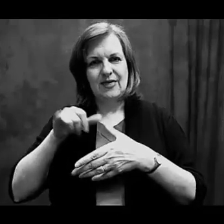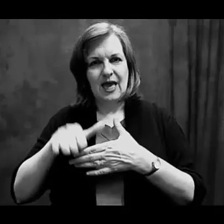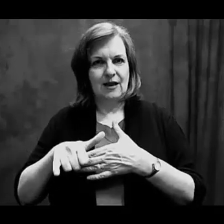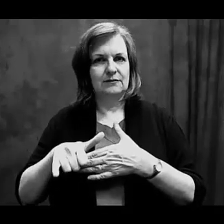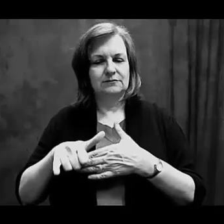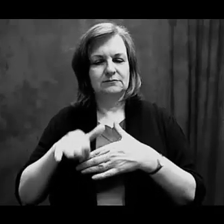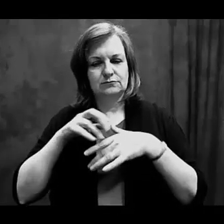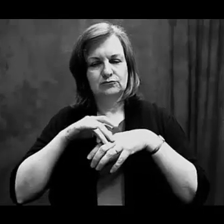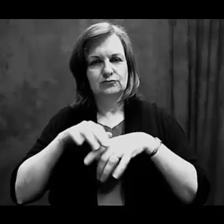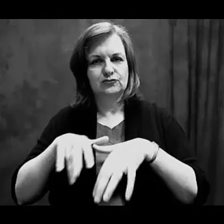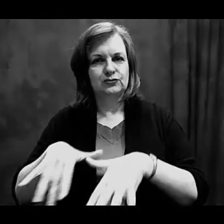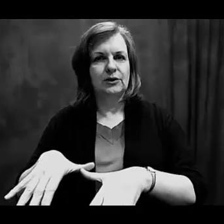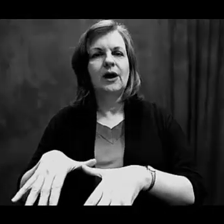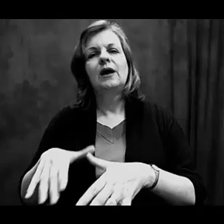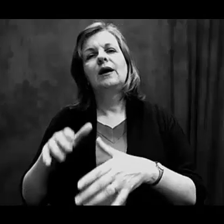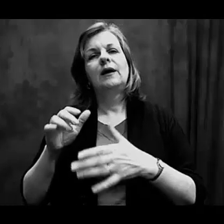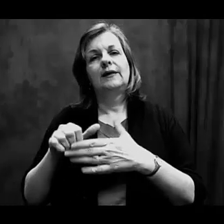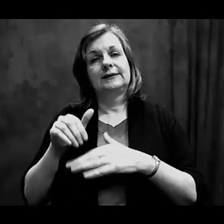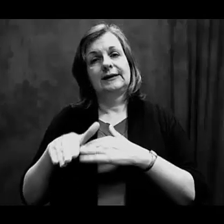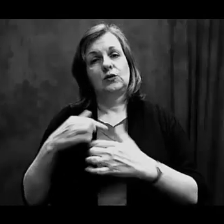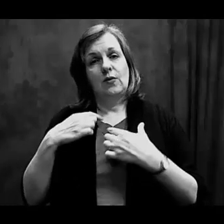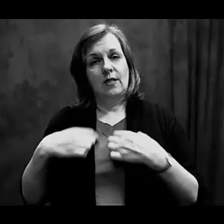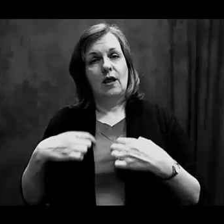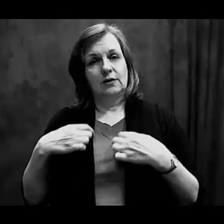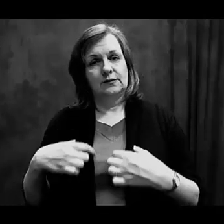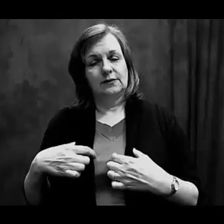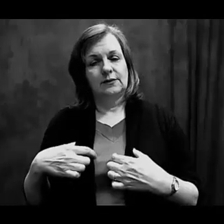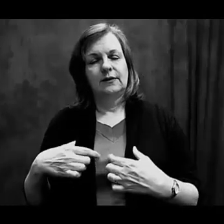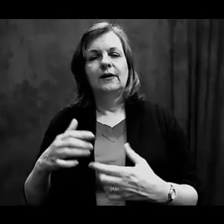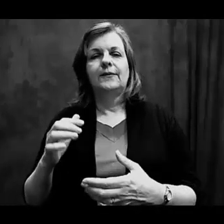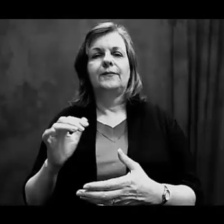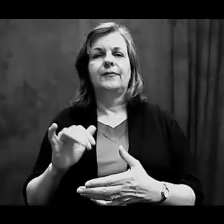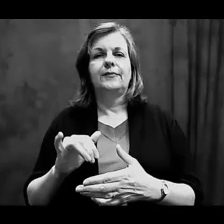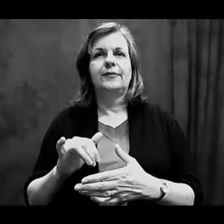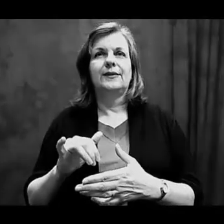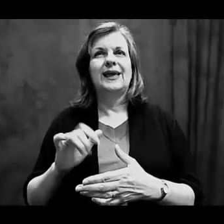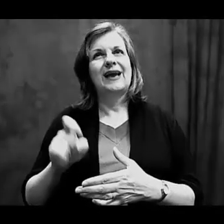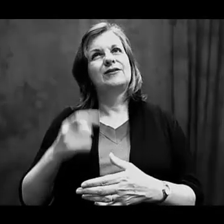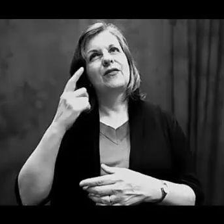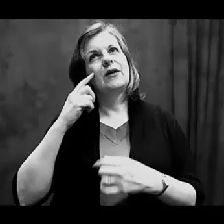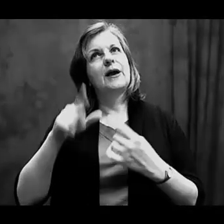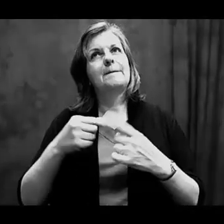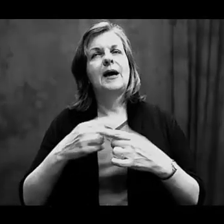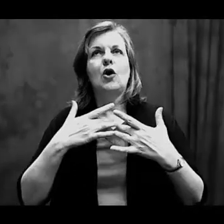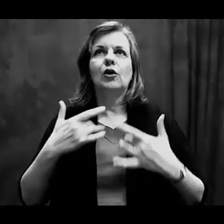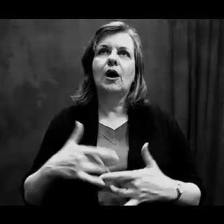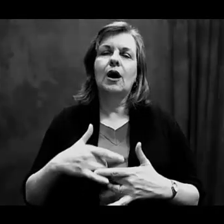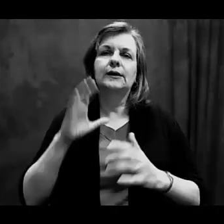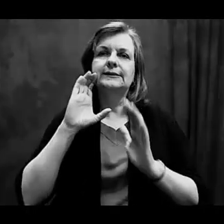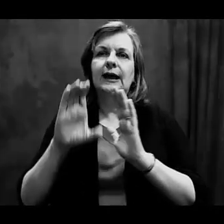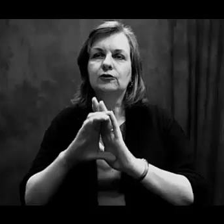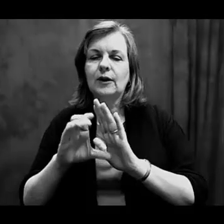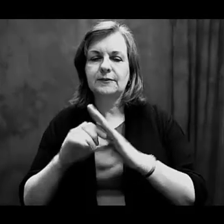the right side of your heart this is where we can start thinking about